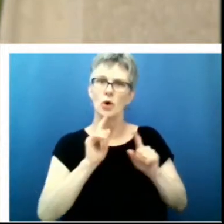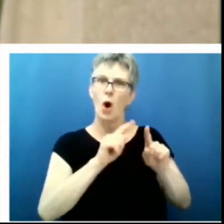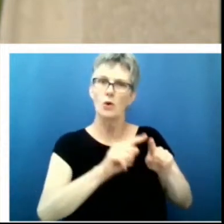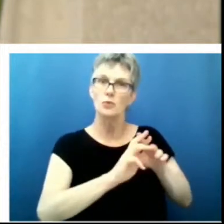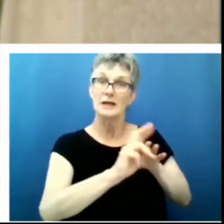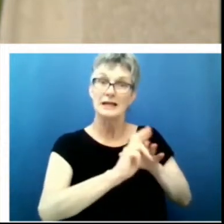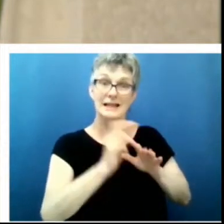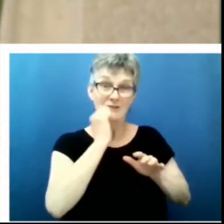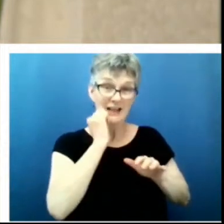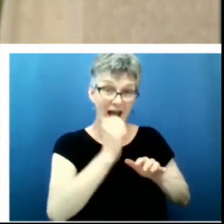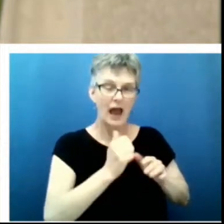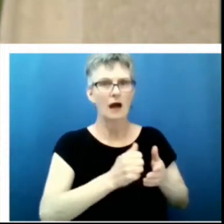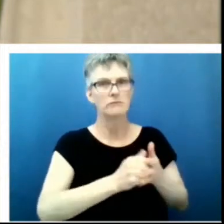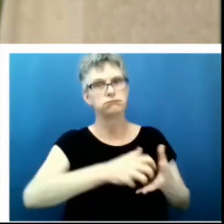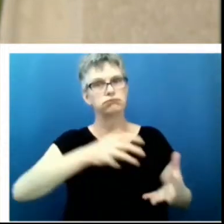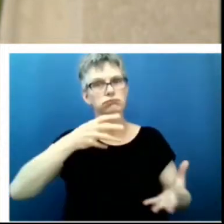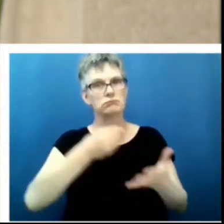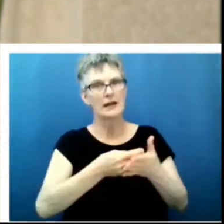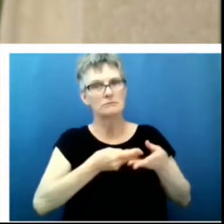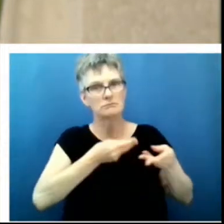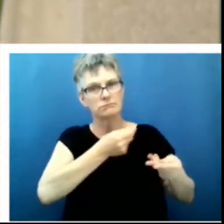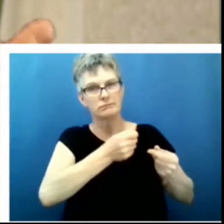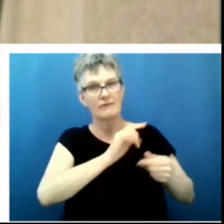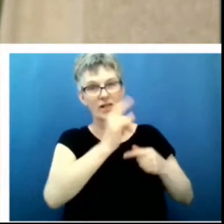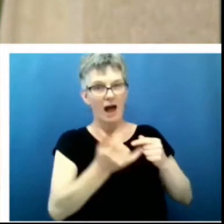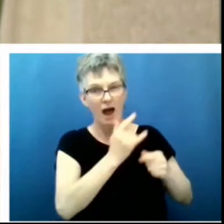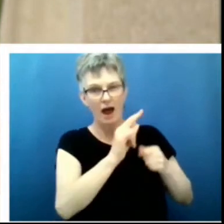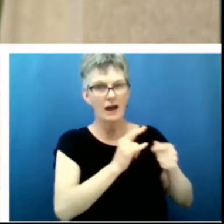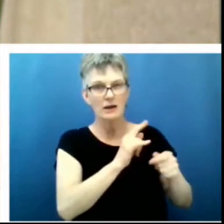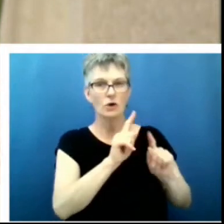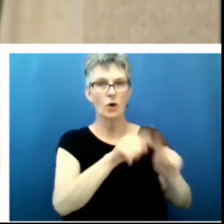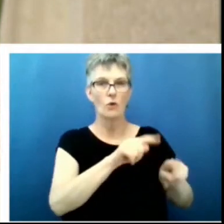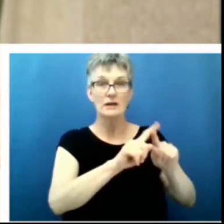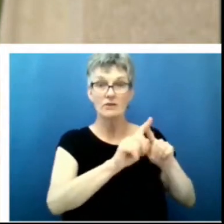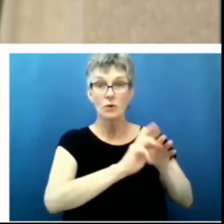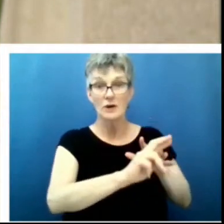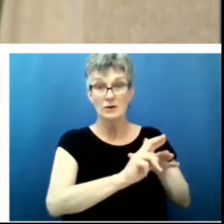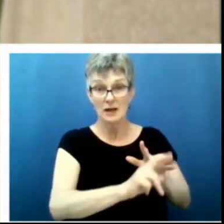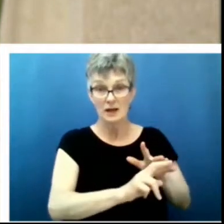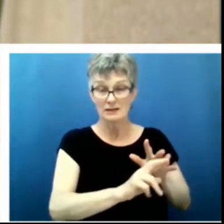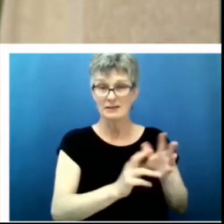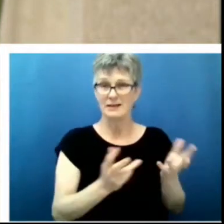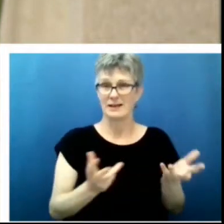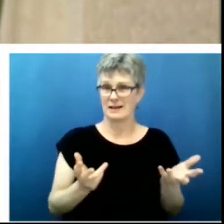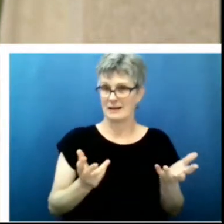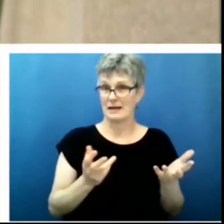Now, you may not have the time to go to a meditation retreat. It's not in your budget, you're not interested,